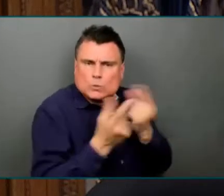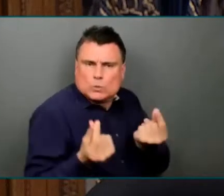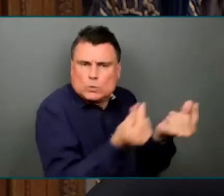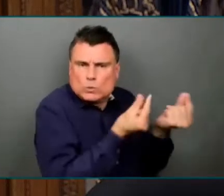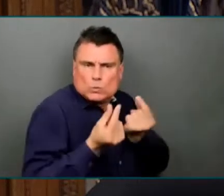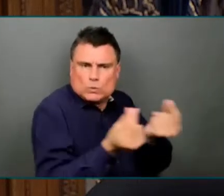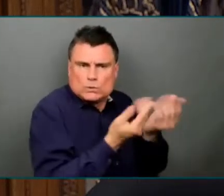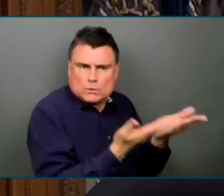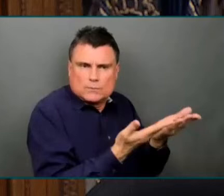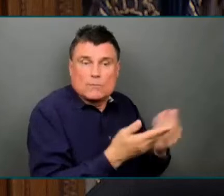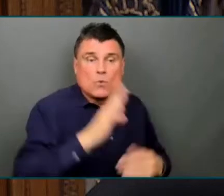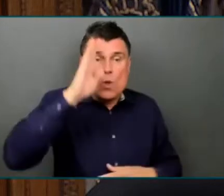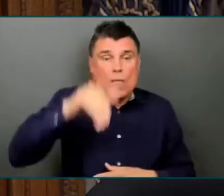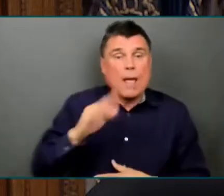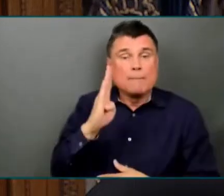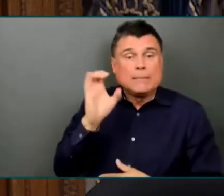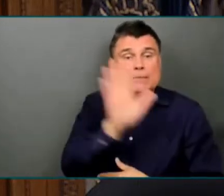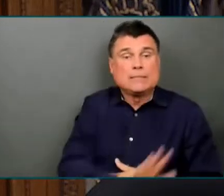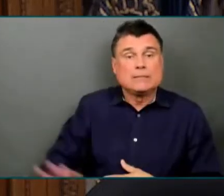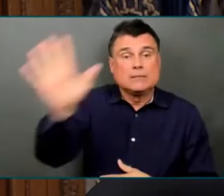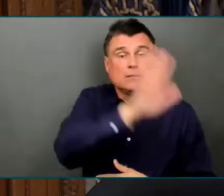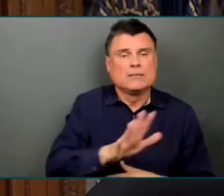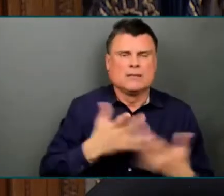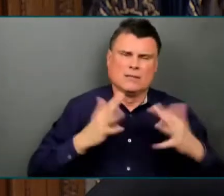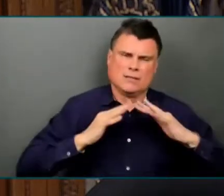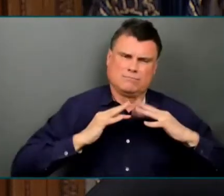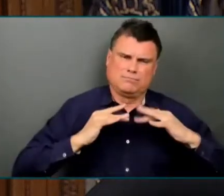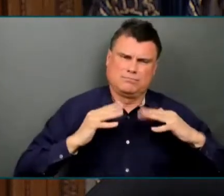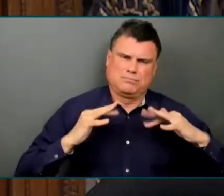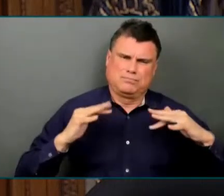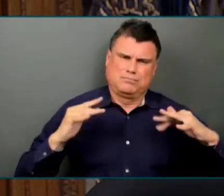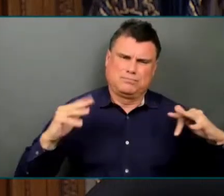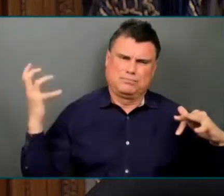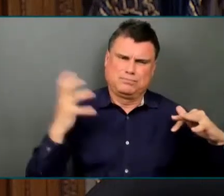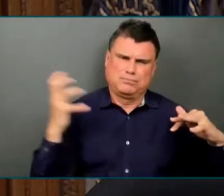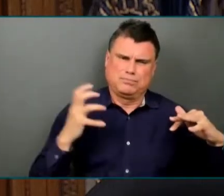reflect our province perfectly. That’s why this legislation also calls for the development of